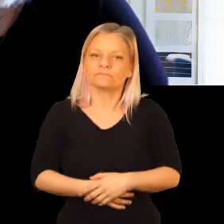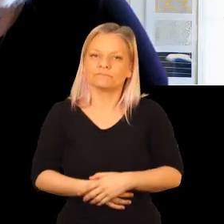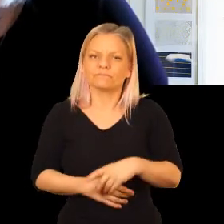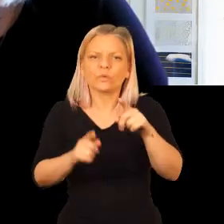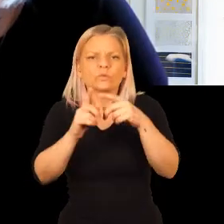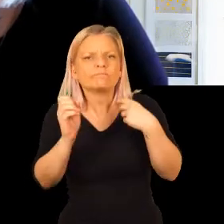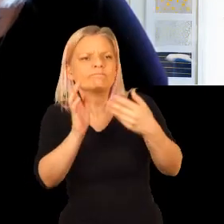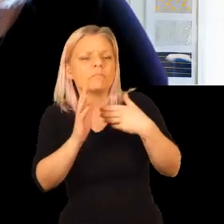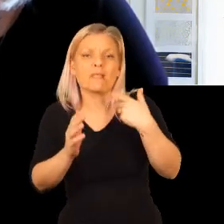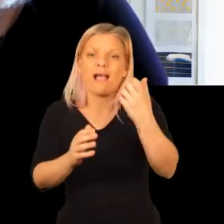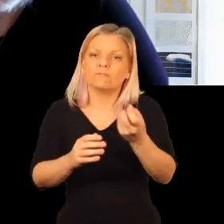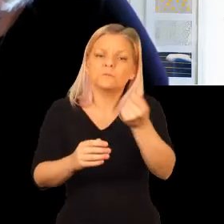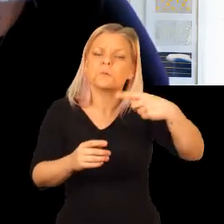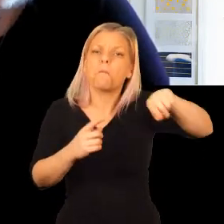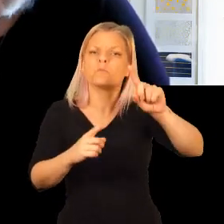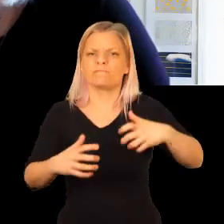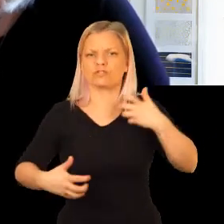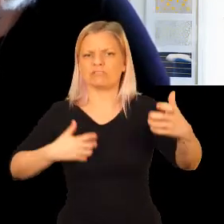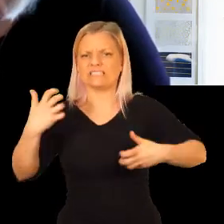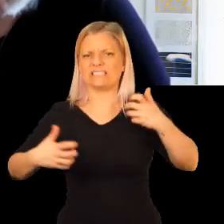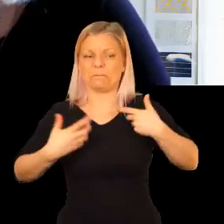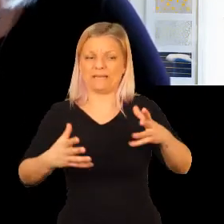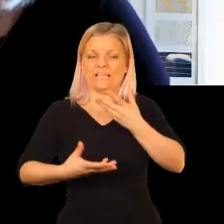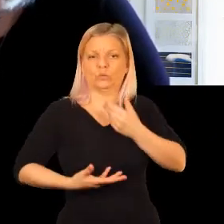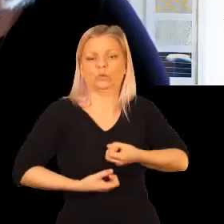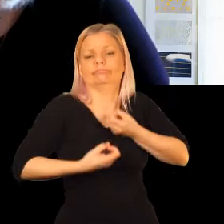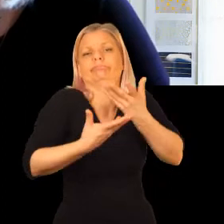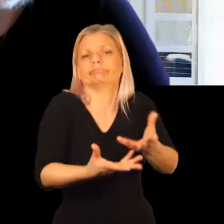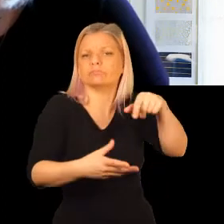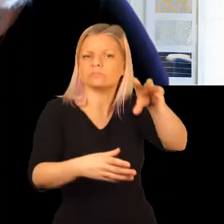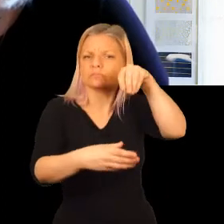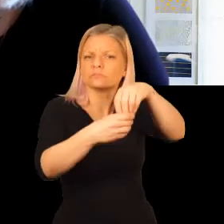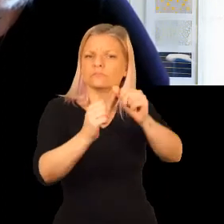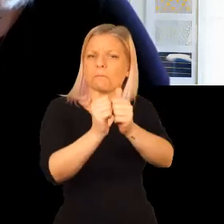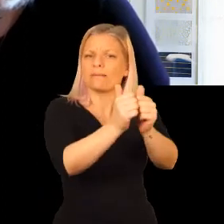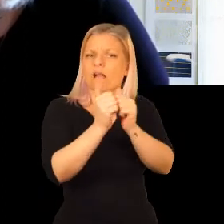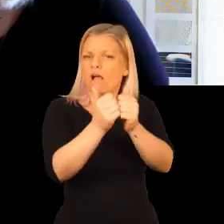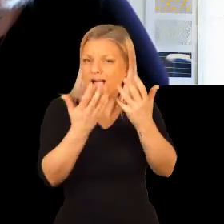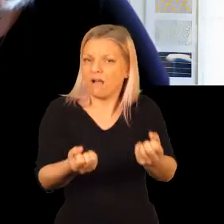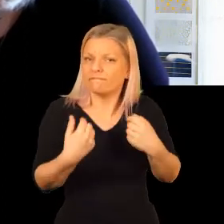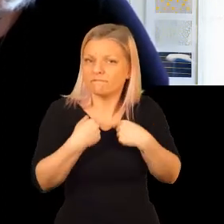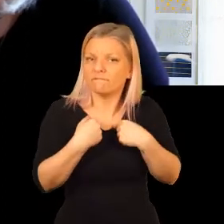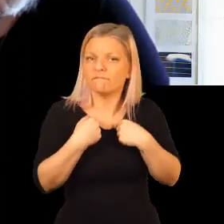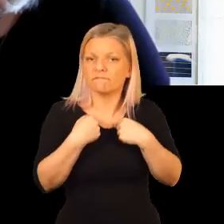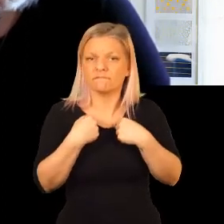reduced a lot of the conflicts that i have and also some of the frustrations i used to get